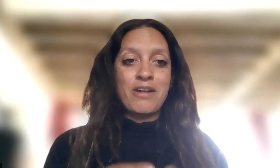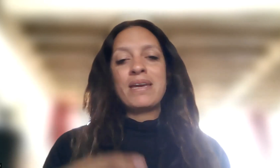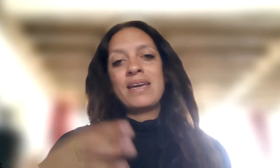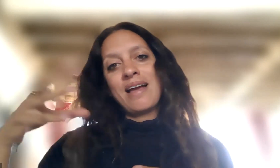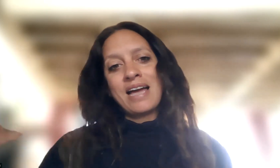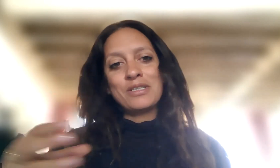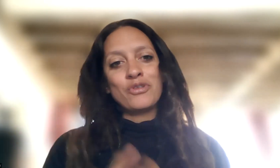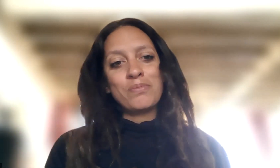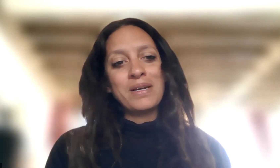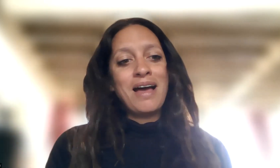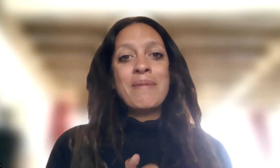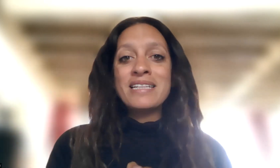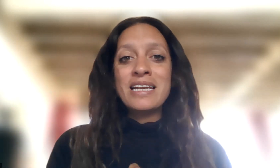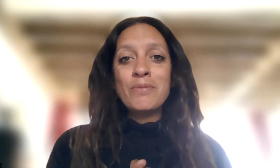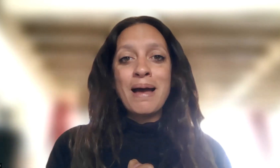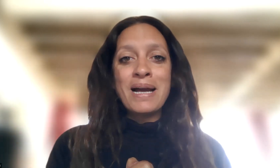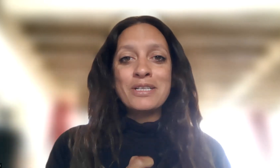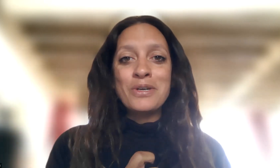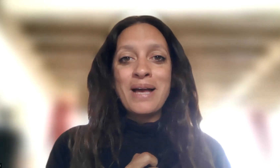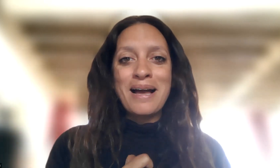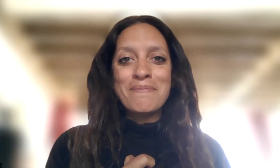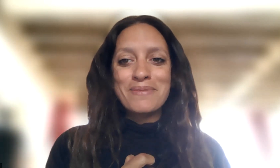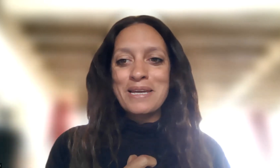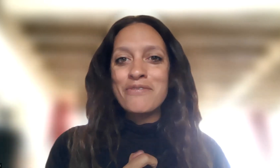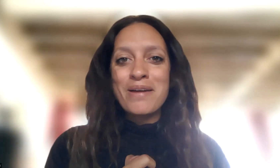and we are at all lengths trying to say that, repeat that, and it